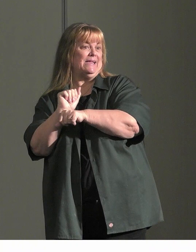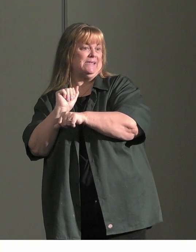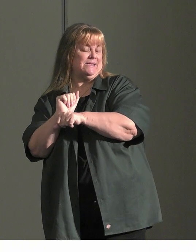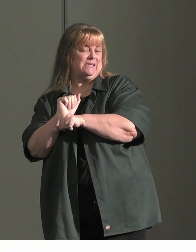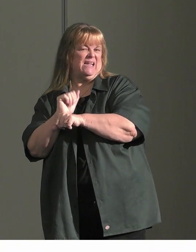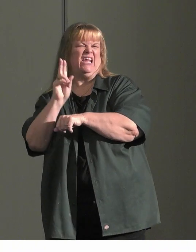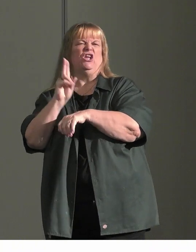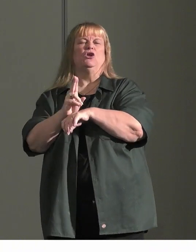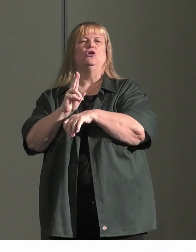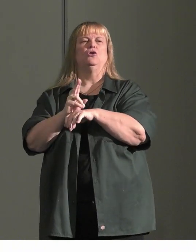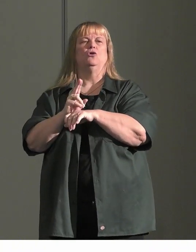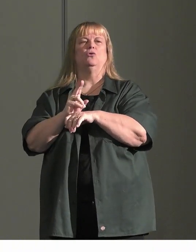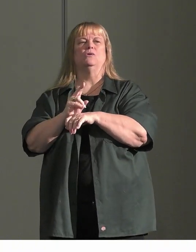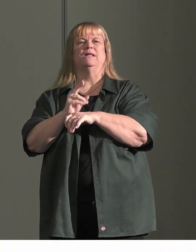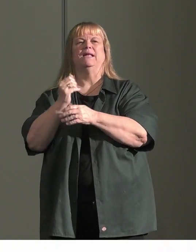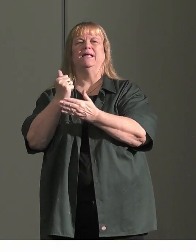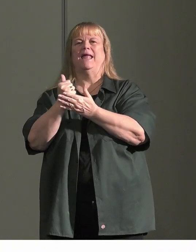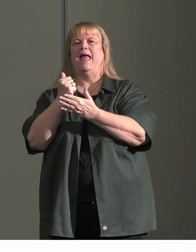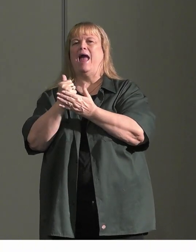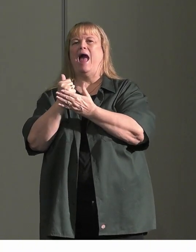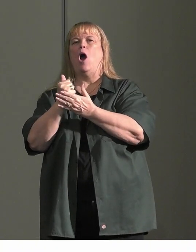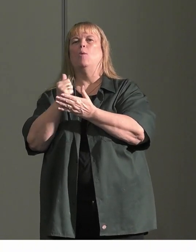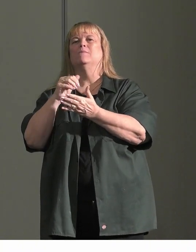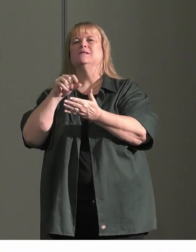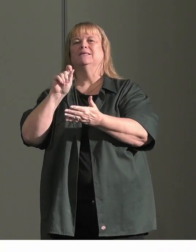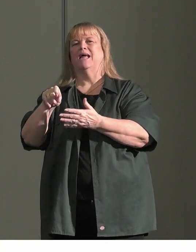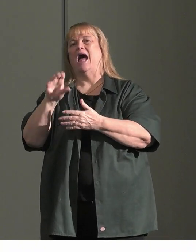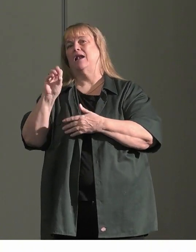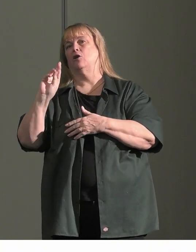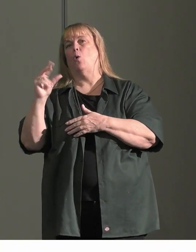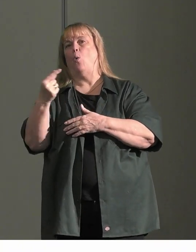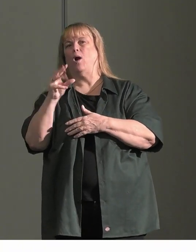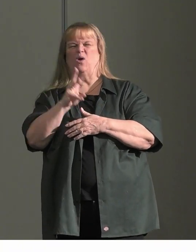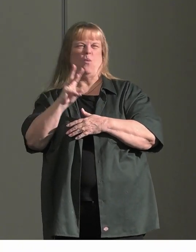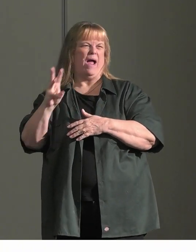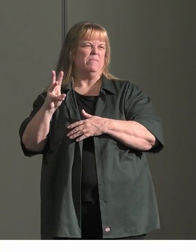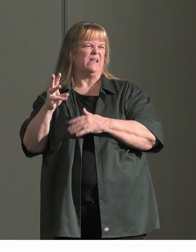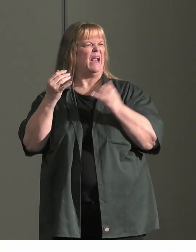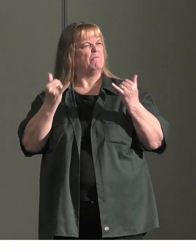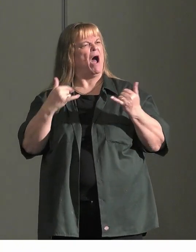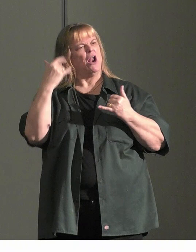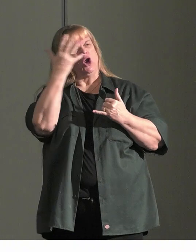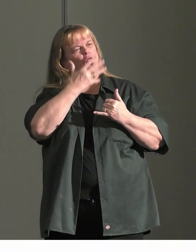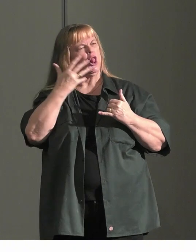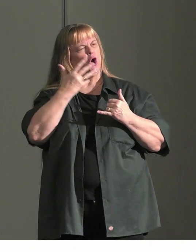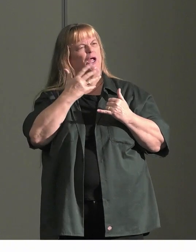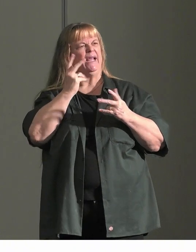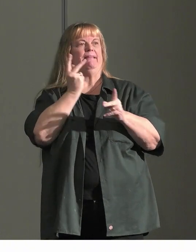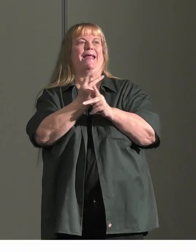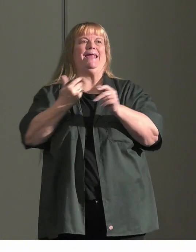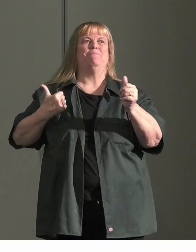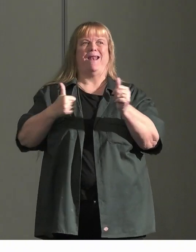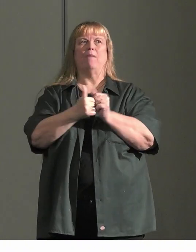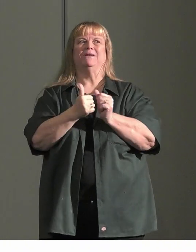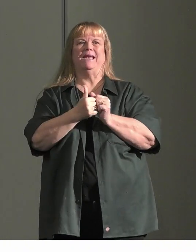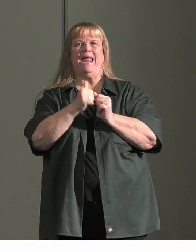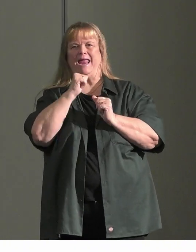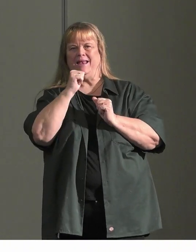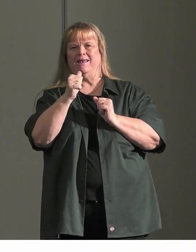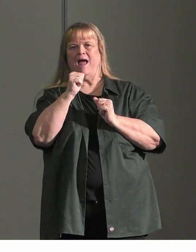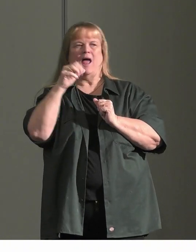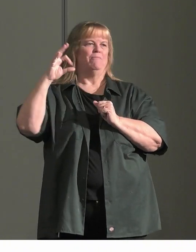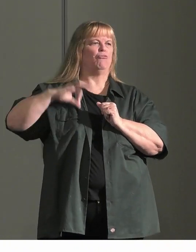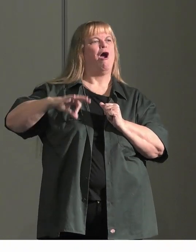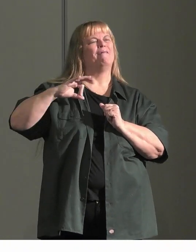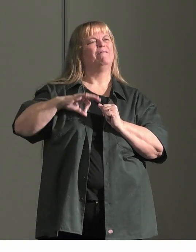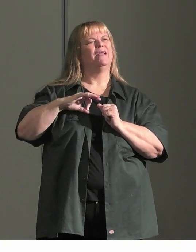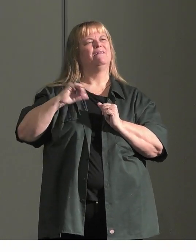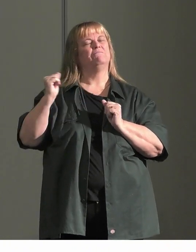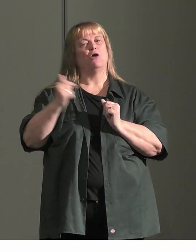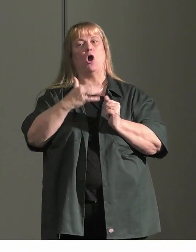using the website for this. It is a modern looking website it is a non-profit. All of these good